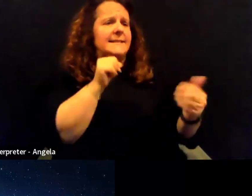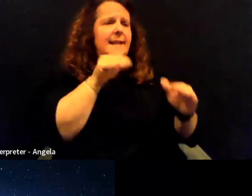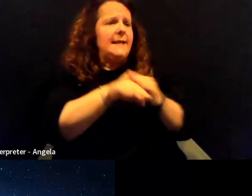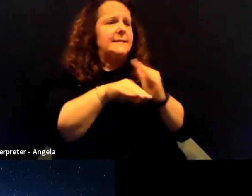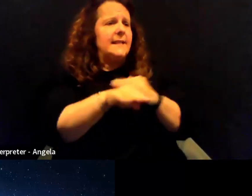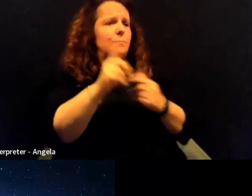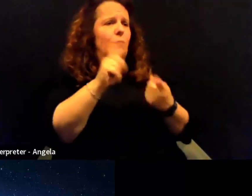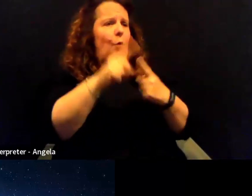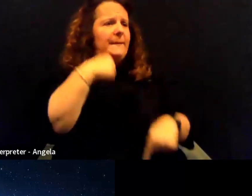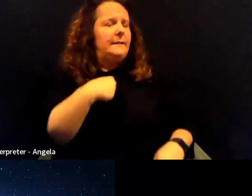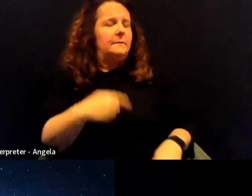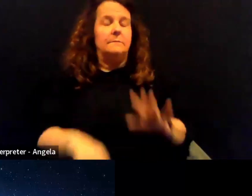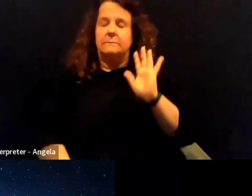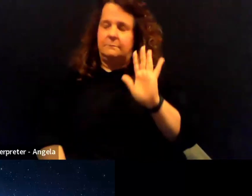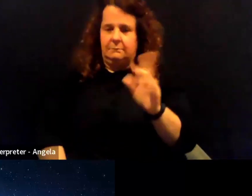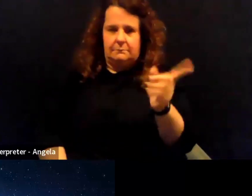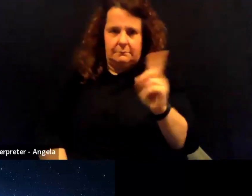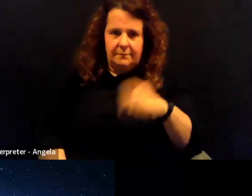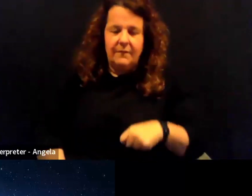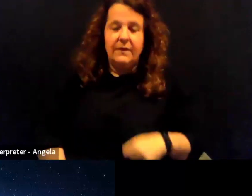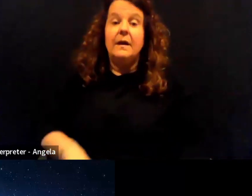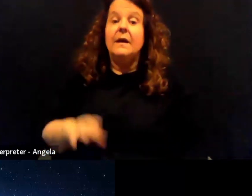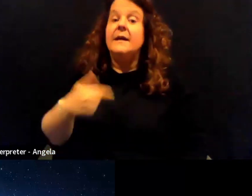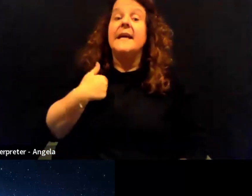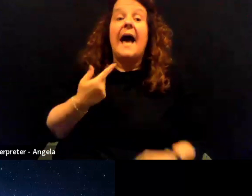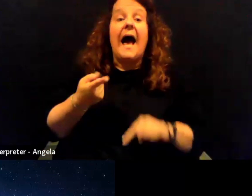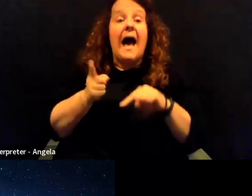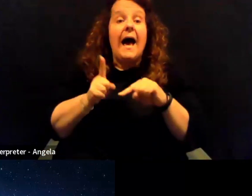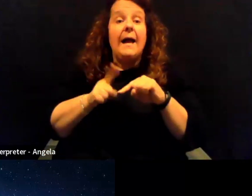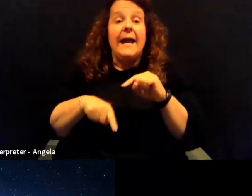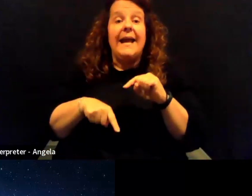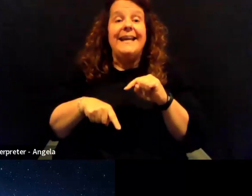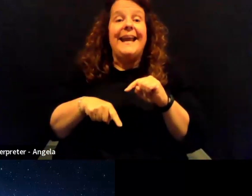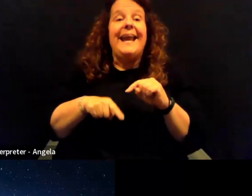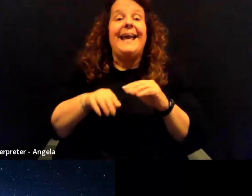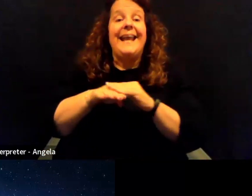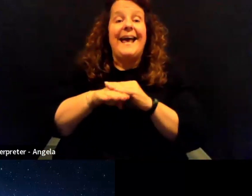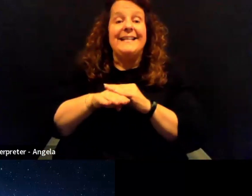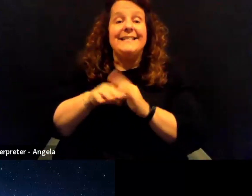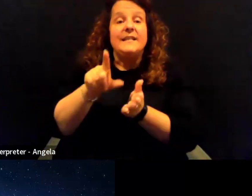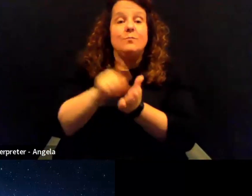We want to say, I'm unable to access printed handouts and PowerPoints.